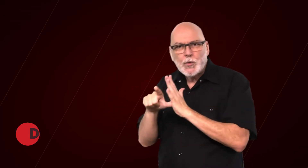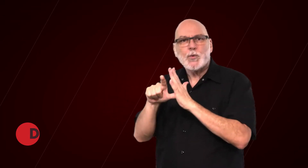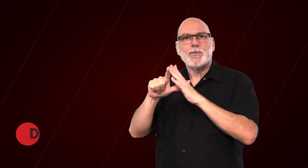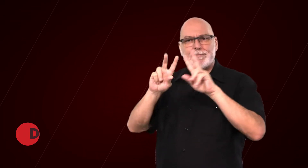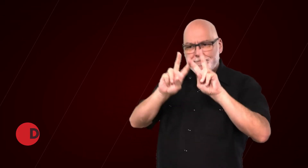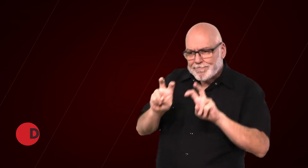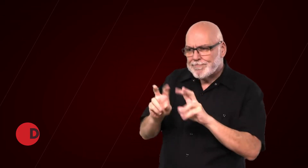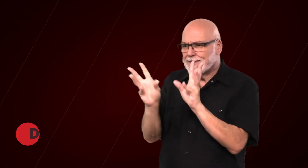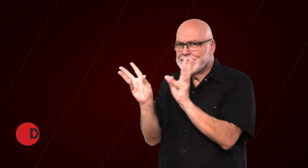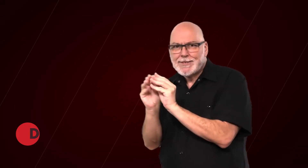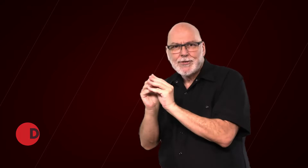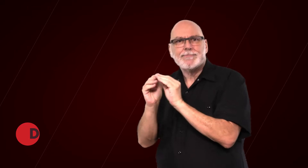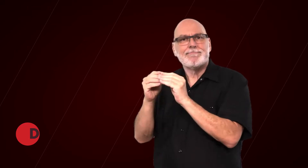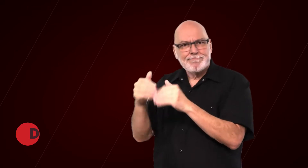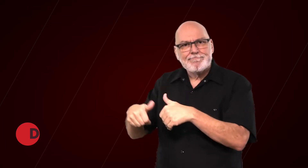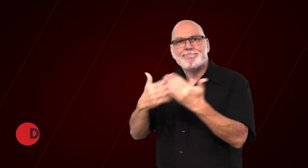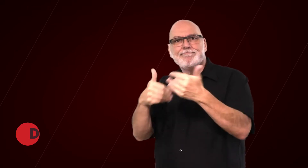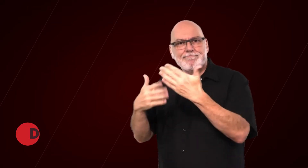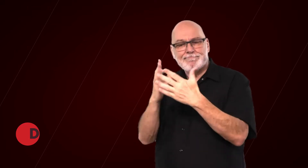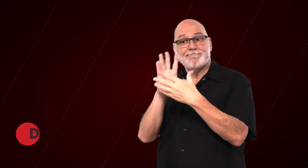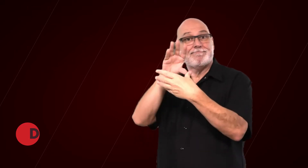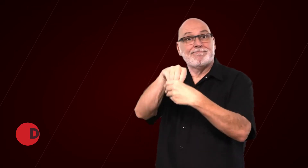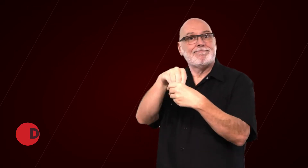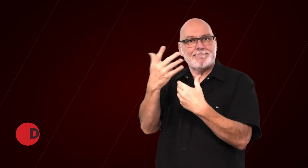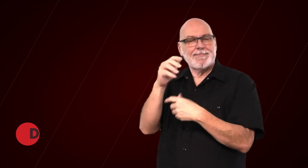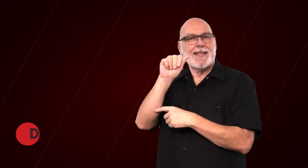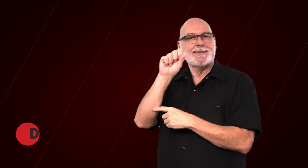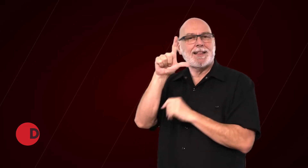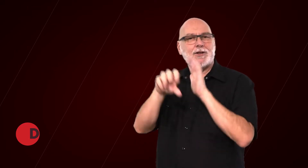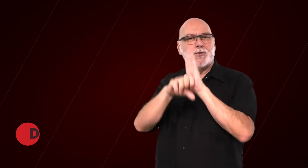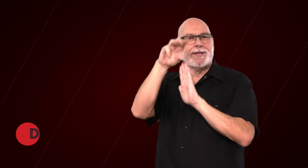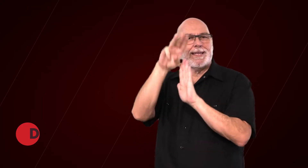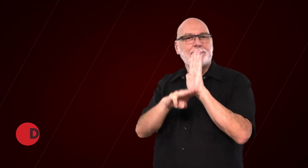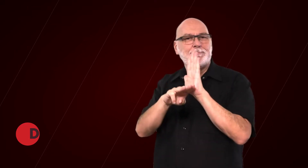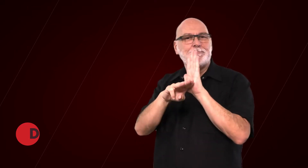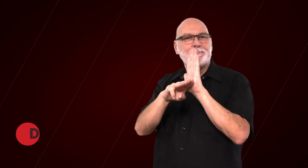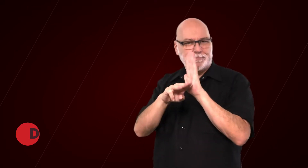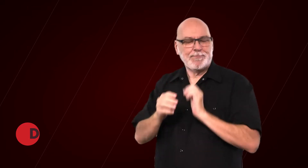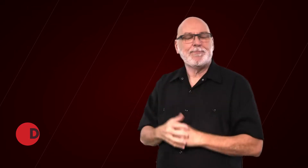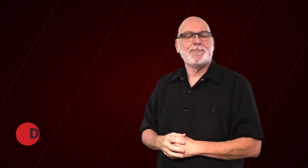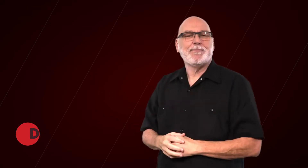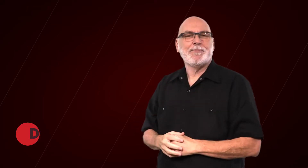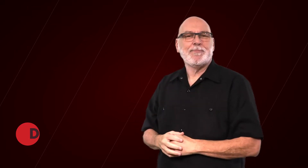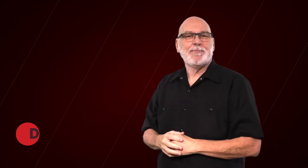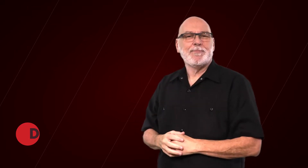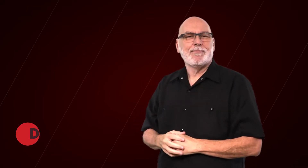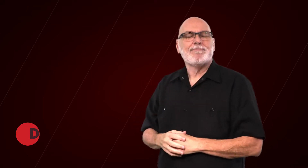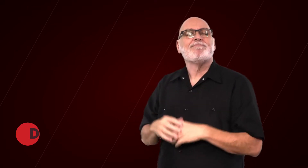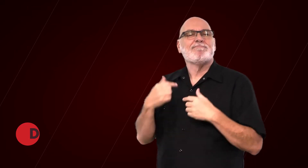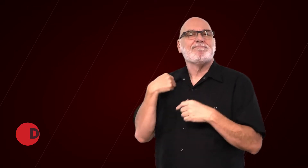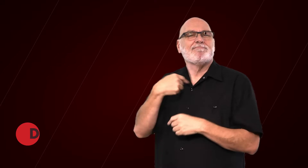review sessions for the ASL curriculum.